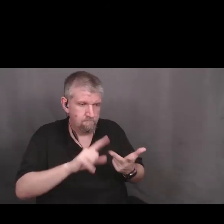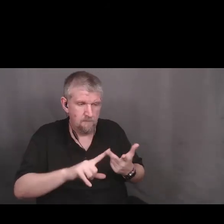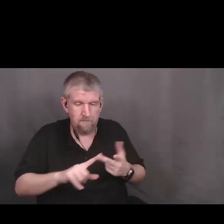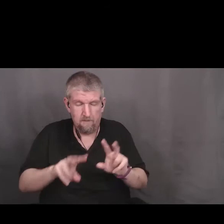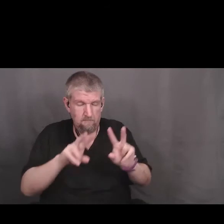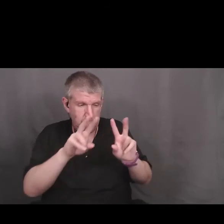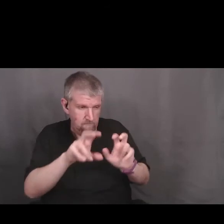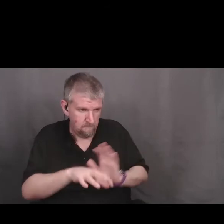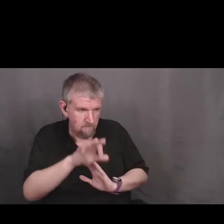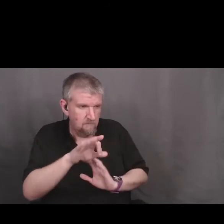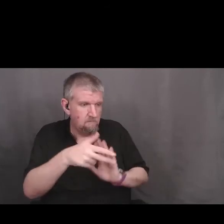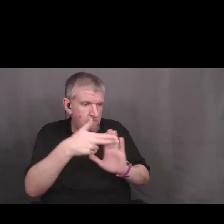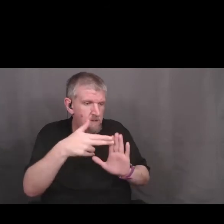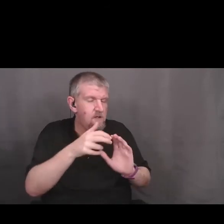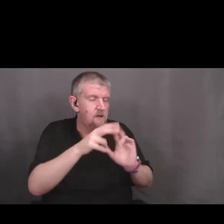for mental or emotional disorders